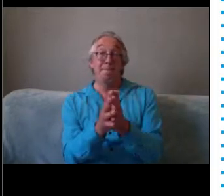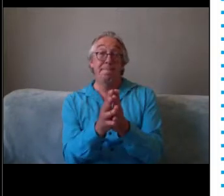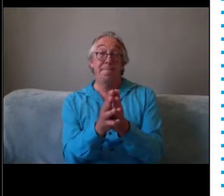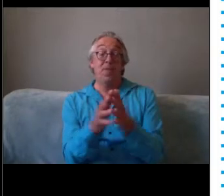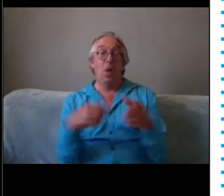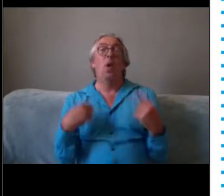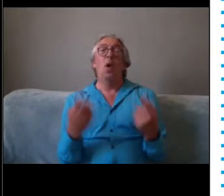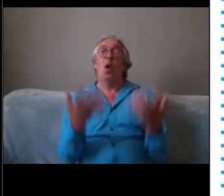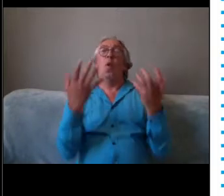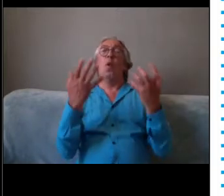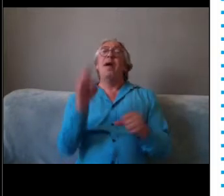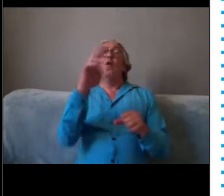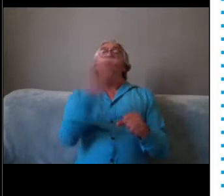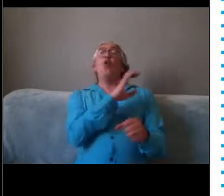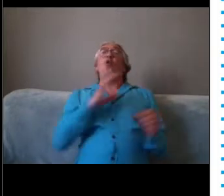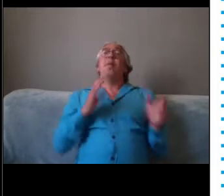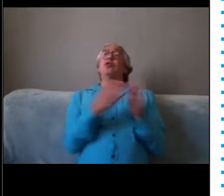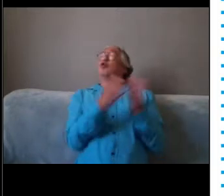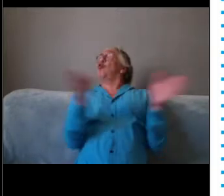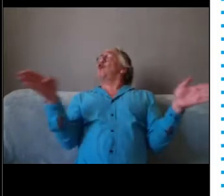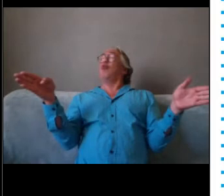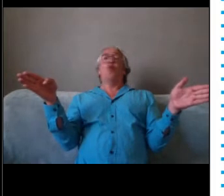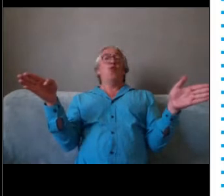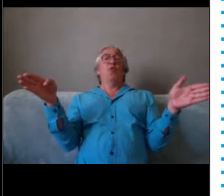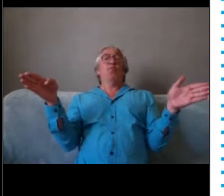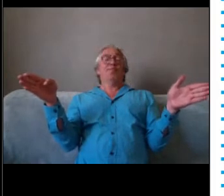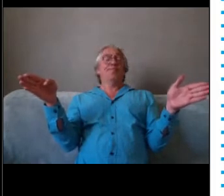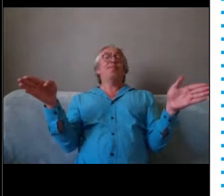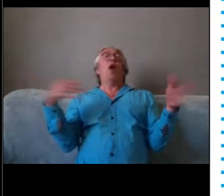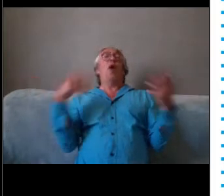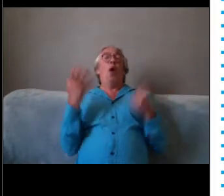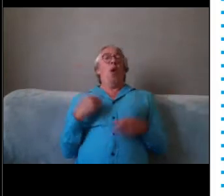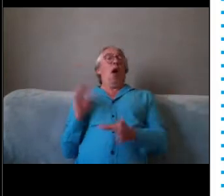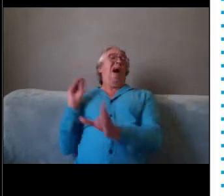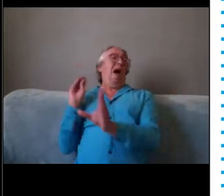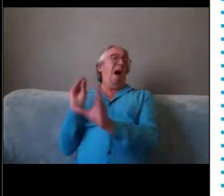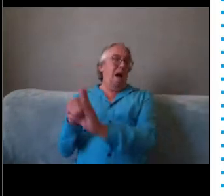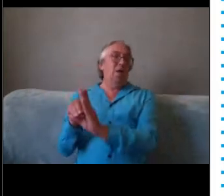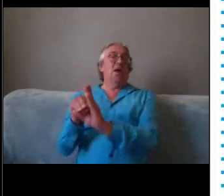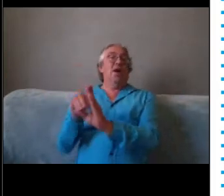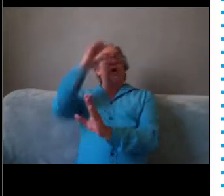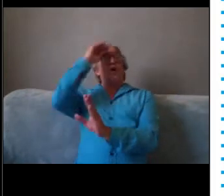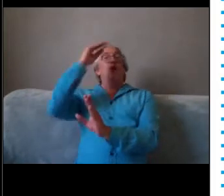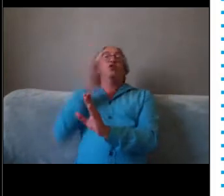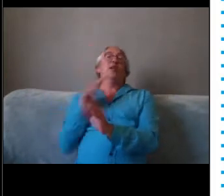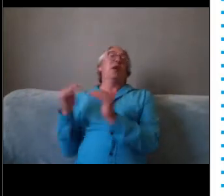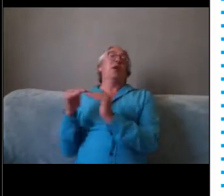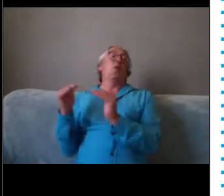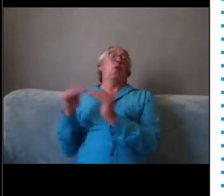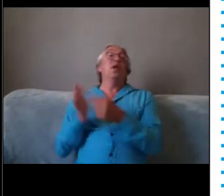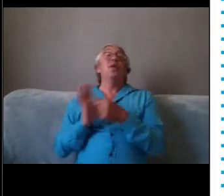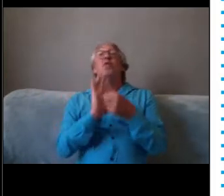and it shouldn't be a result to not do a mobility for access or support needs